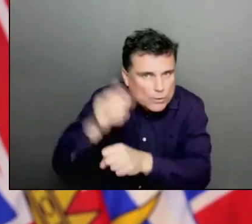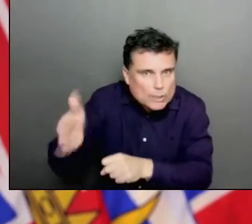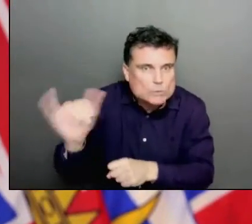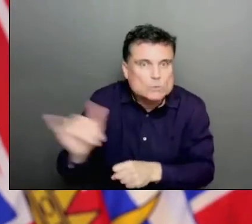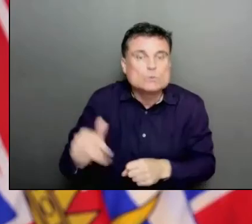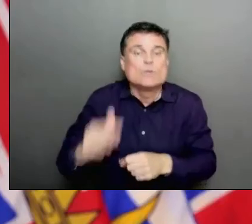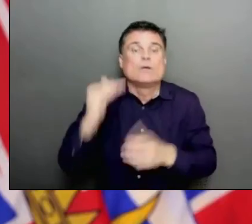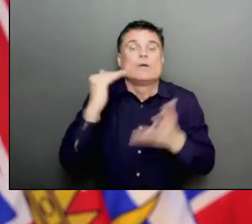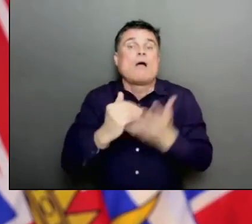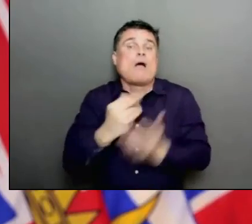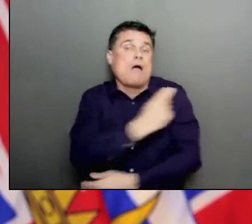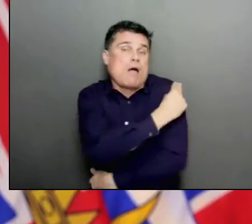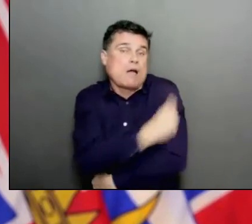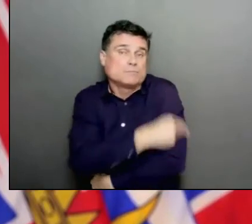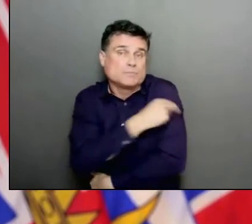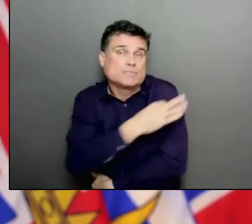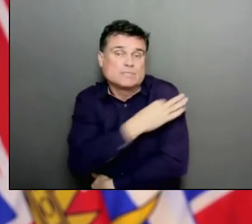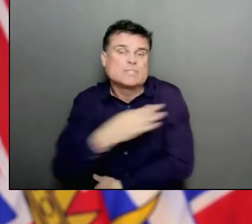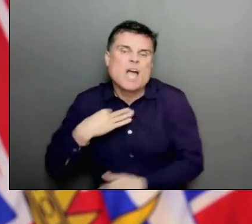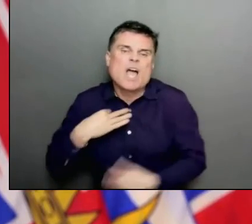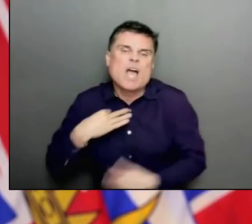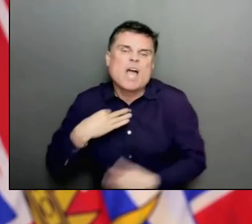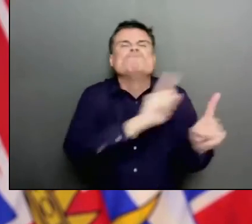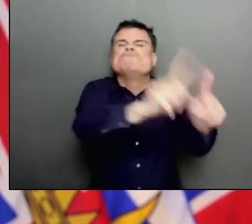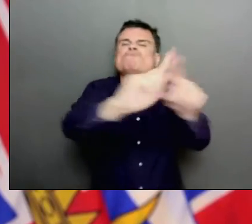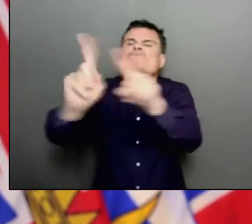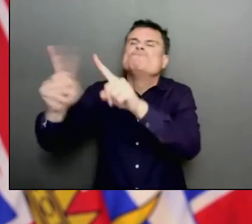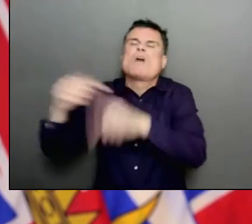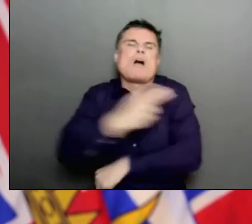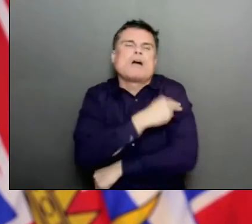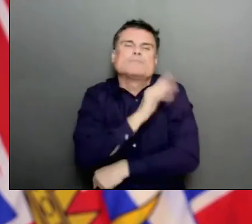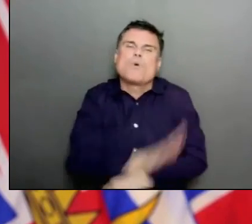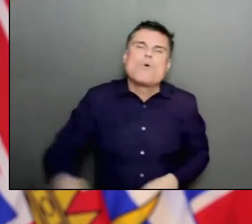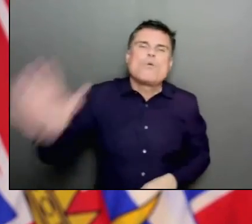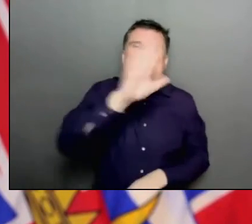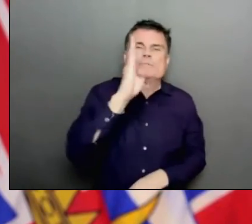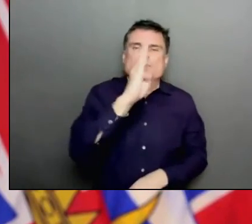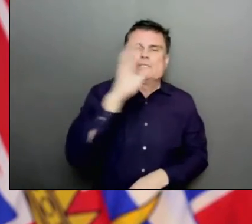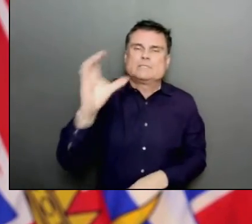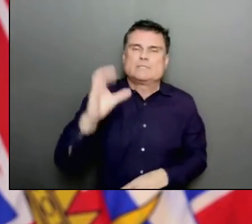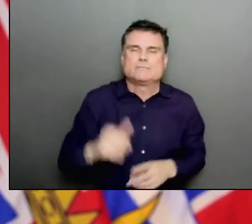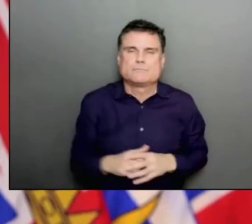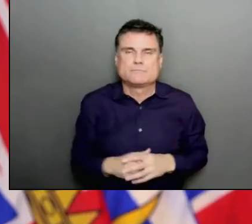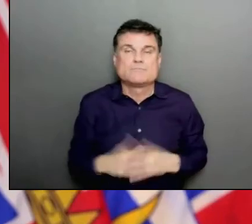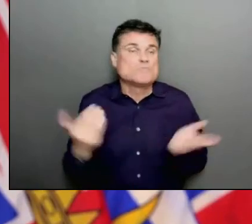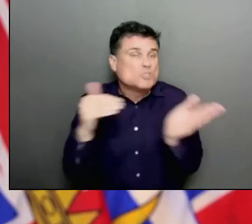Finally, I'm going to give you the up update from